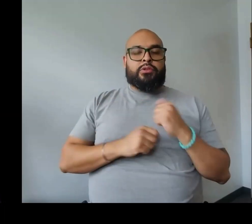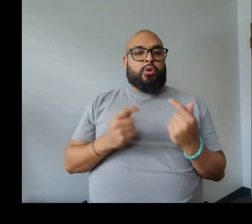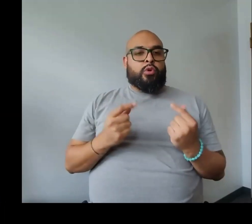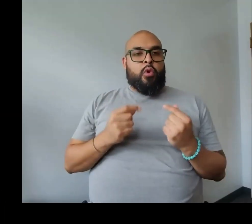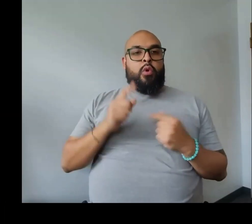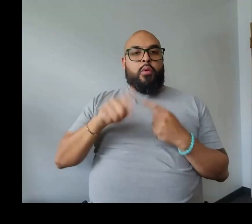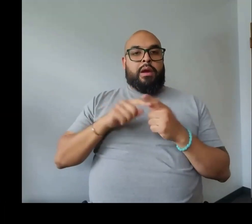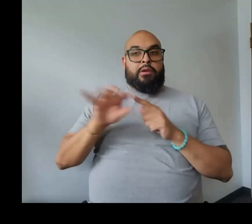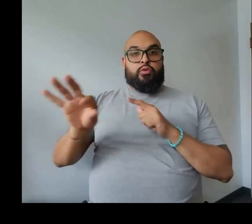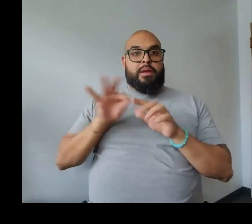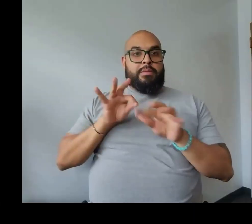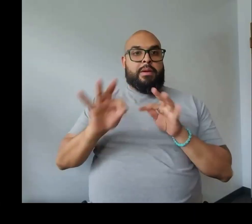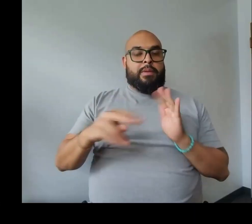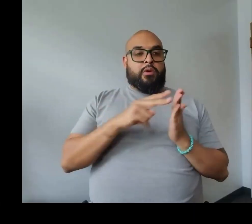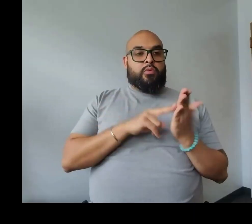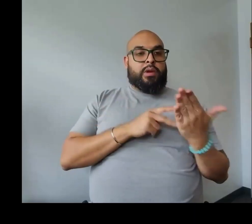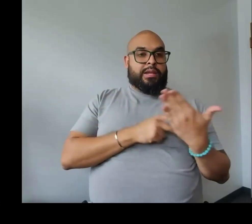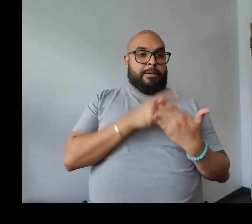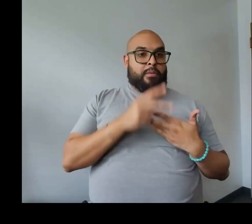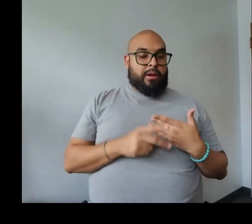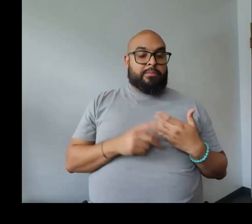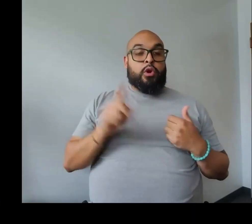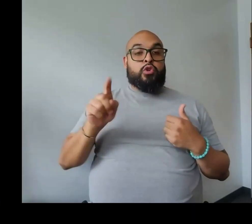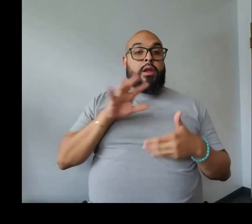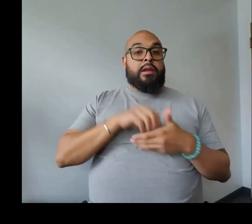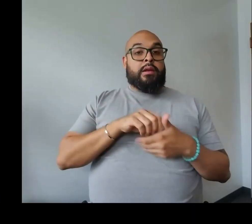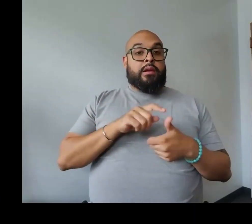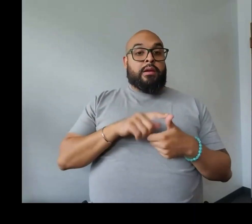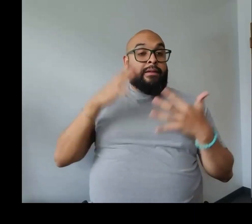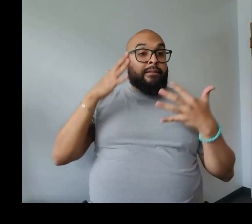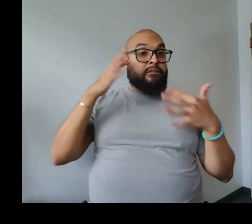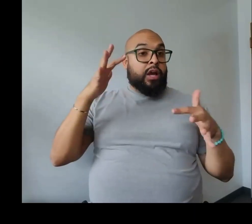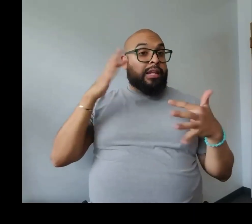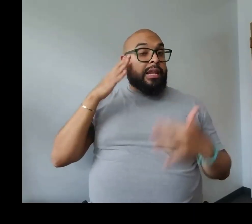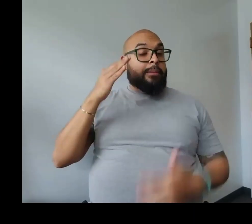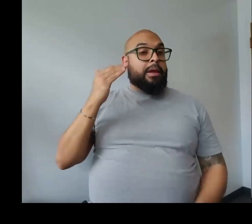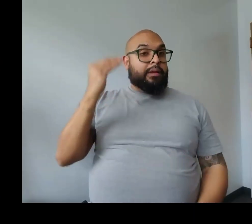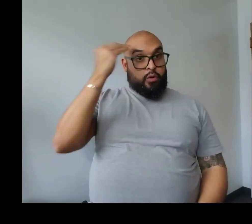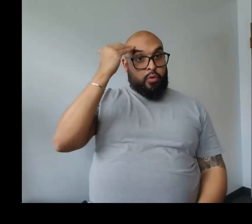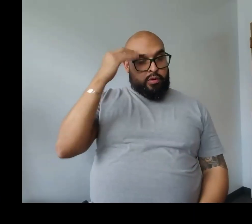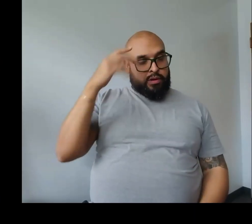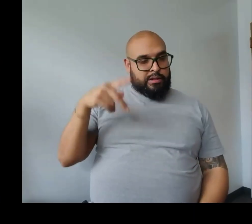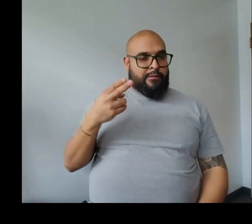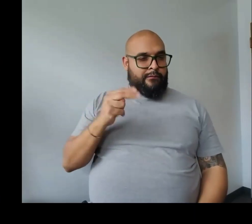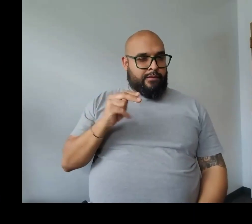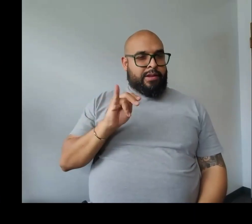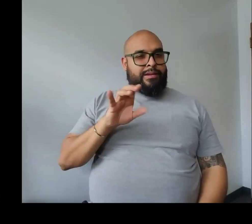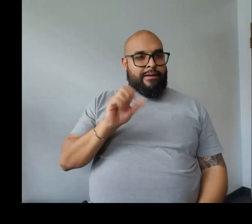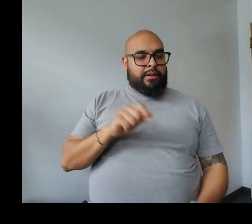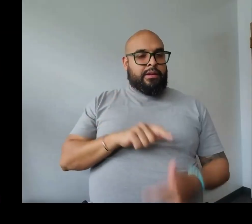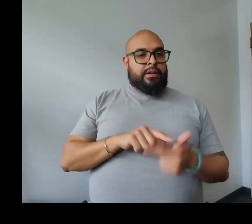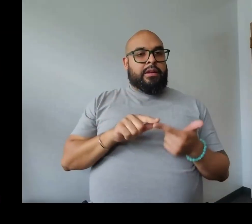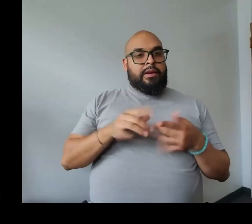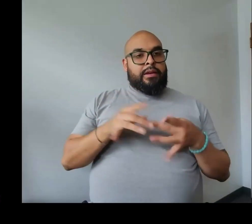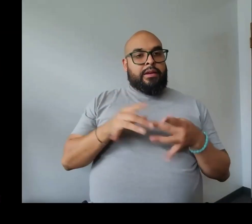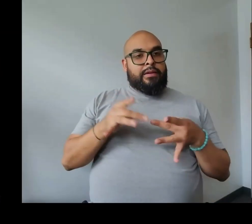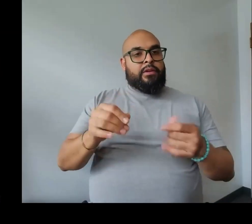a reading program is that they should include phonemic awareness, phonics, fluency, vocabulary, and comprehension.